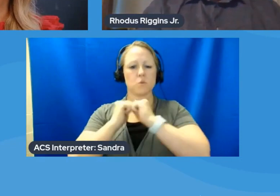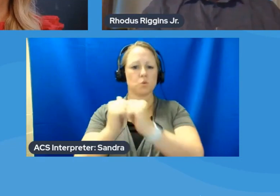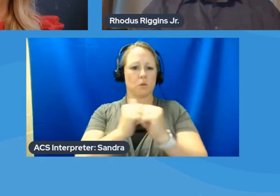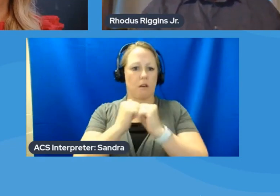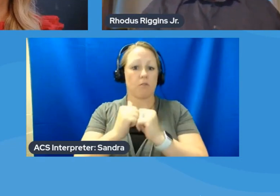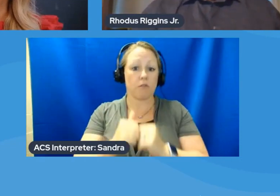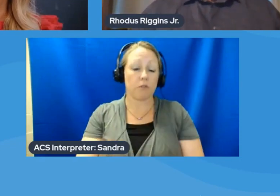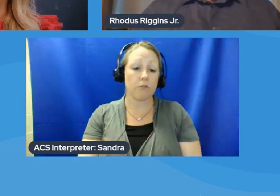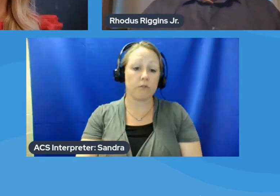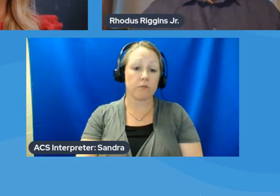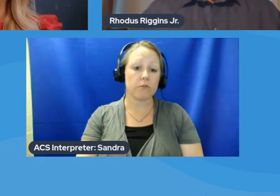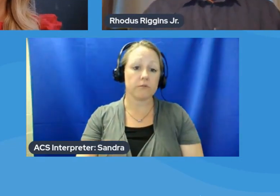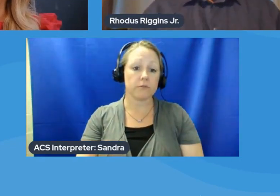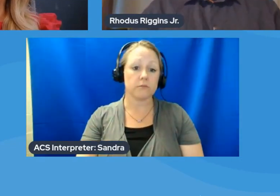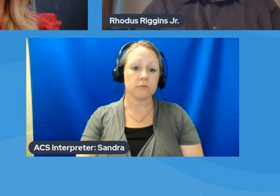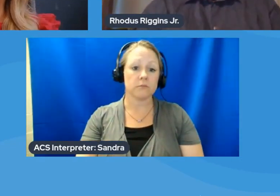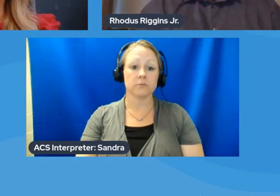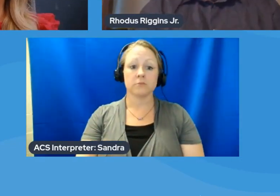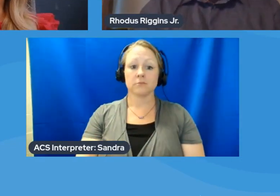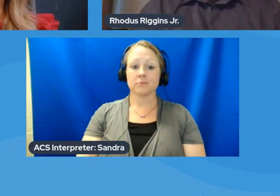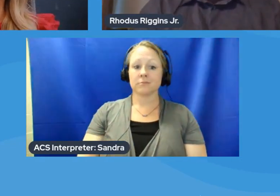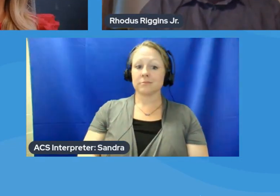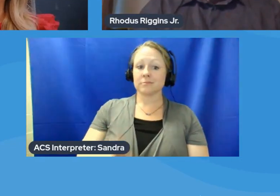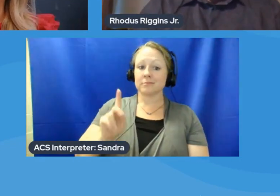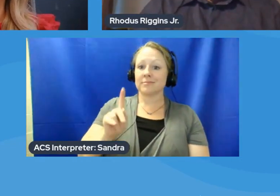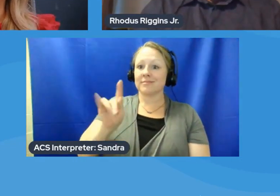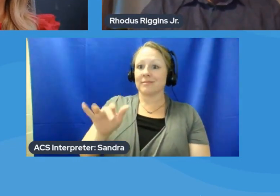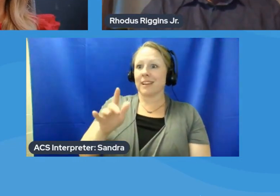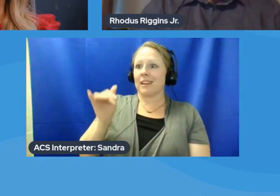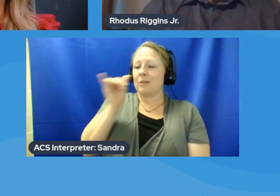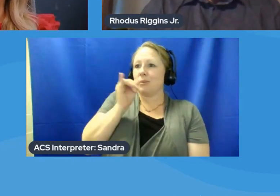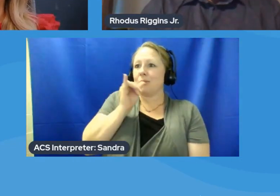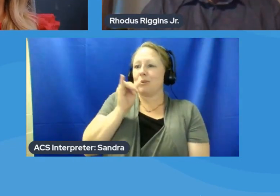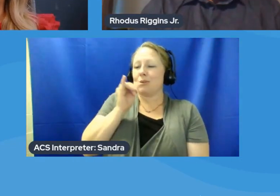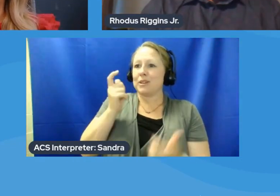It's huge, right? It's a huge thing to take on, but how can we not